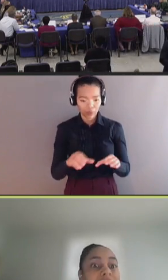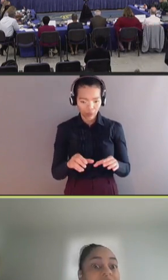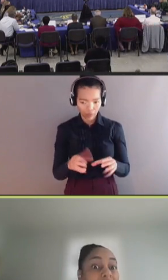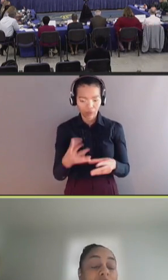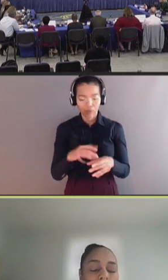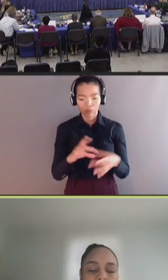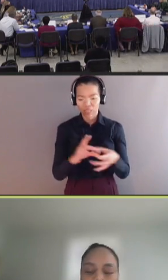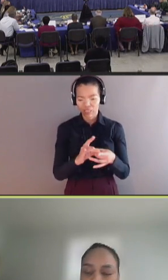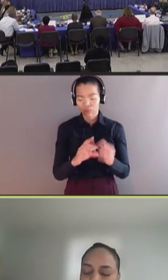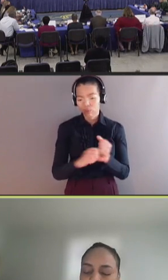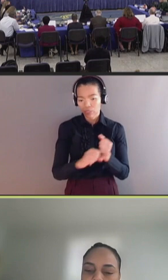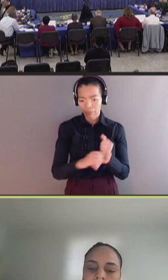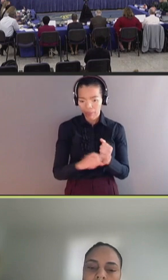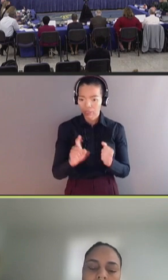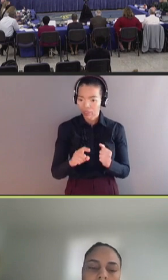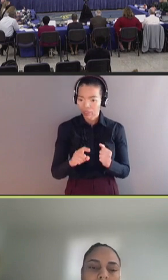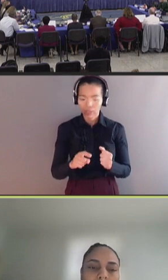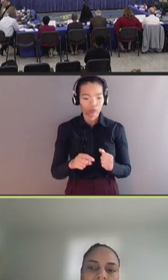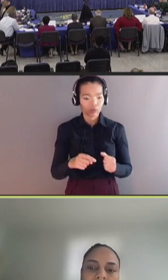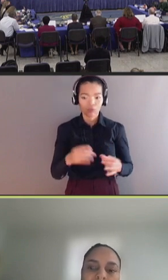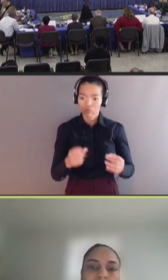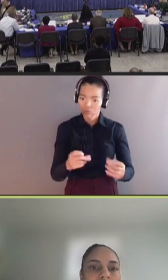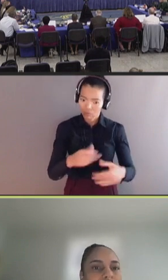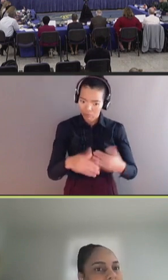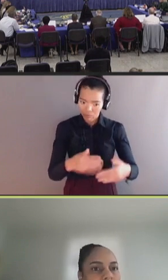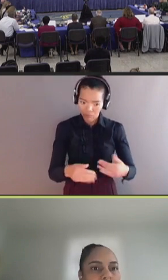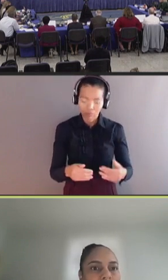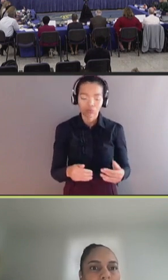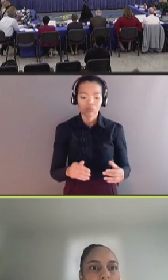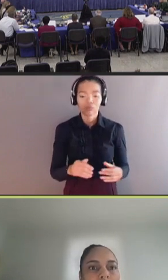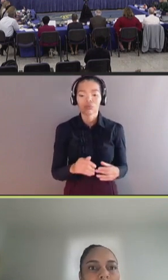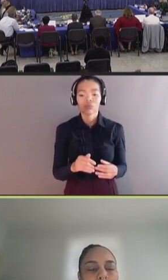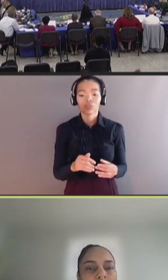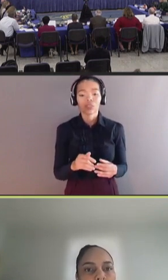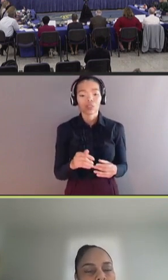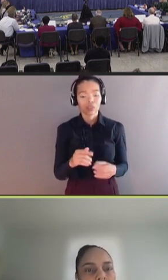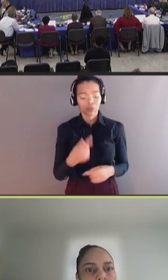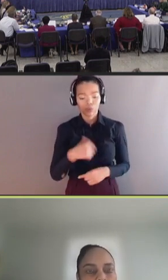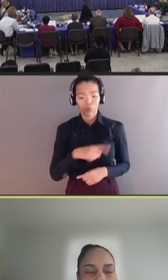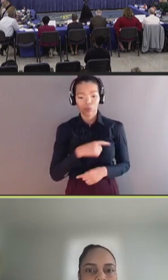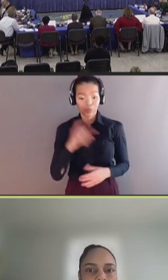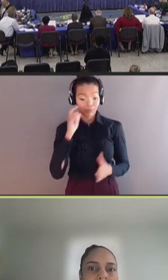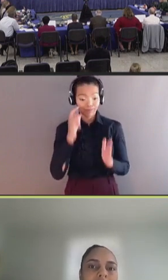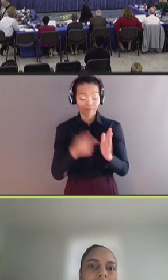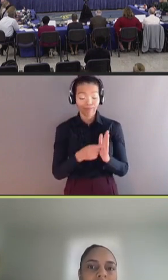this together very quickly. It became very clear that among our priority audiences,